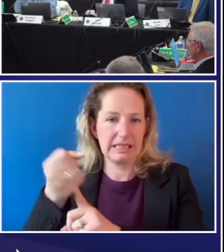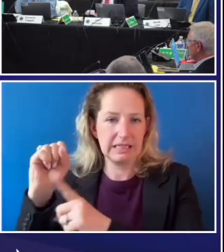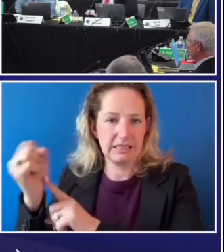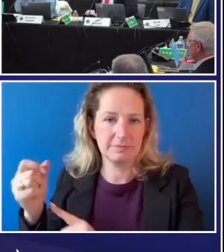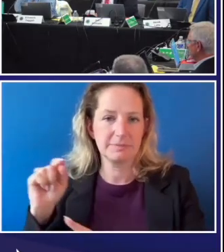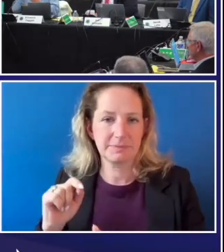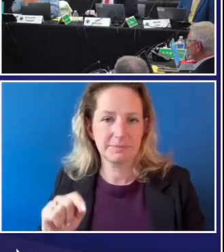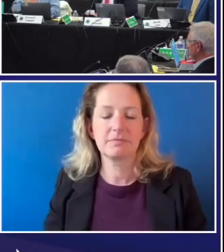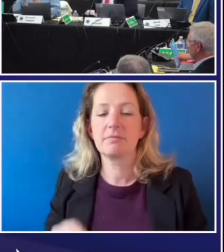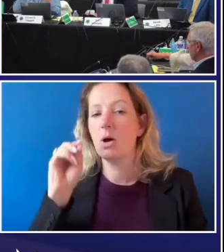Okay, next one, please.